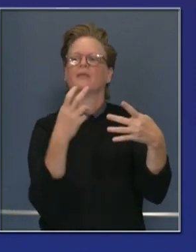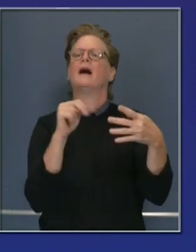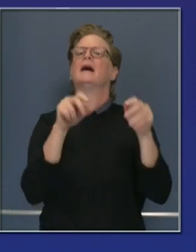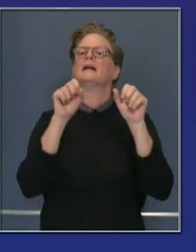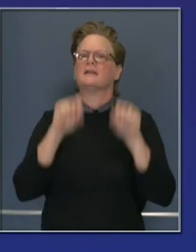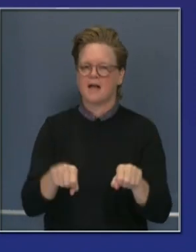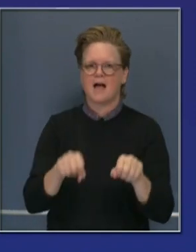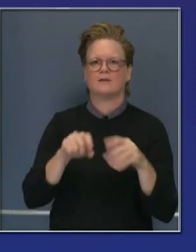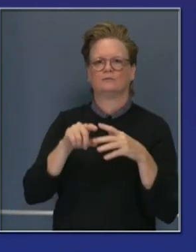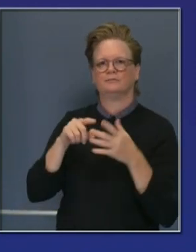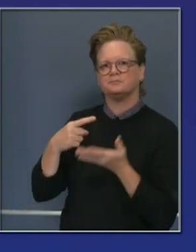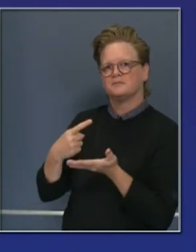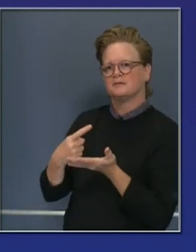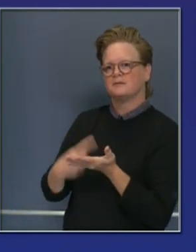WOULD STILL HAVE TO WAIT TWO WEEKS TO OPEN UP SCHOOLS AND HAVE THOSE IMPORTANT CONVERSATIONS.